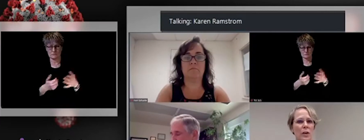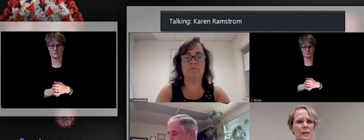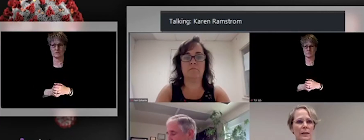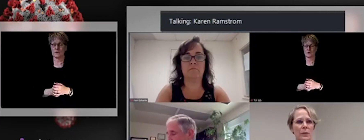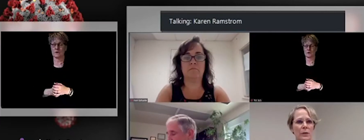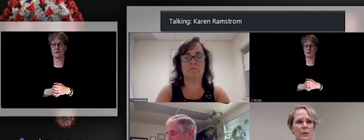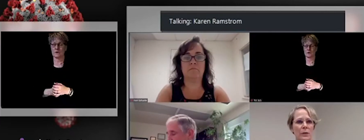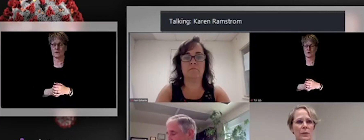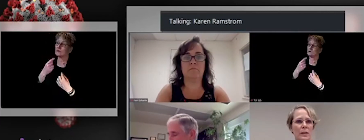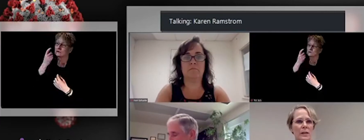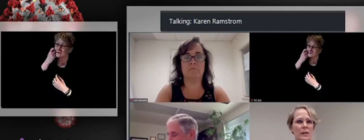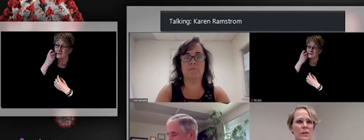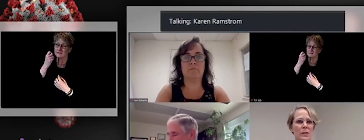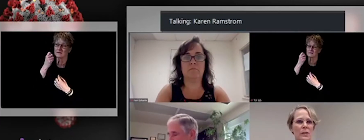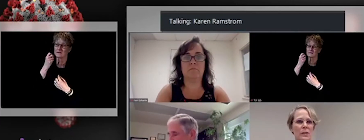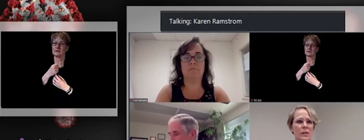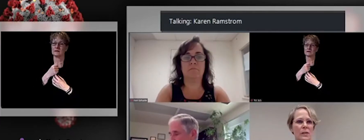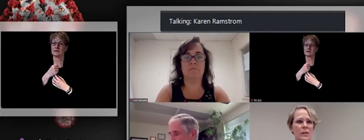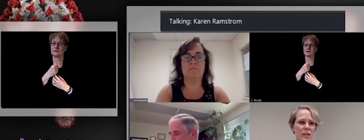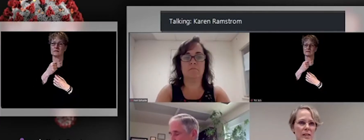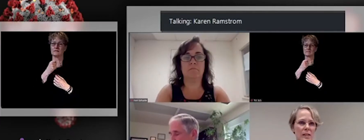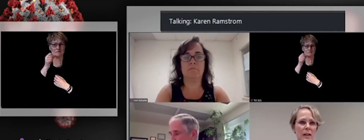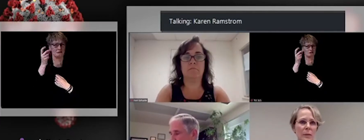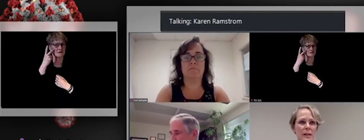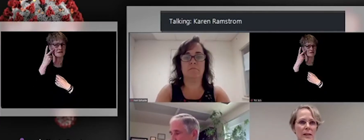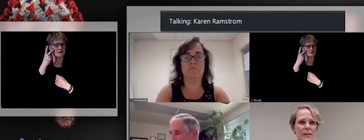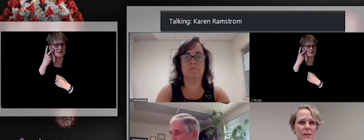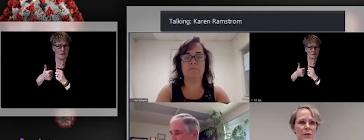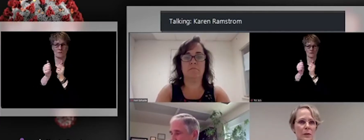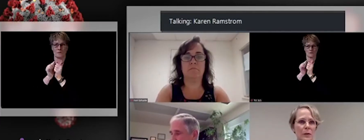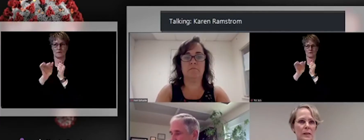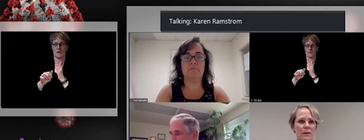contact when a person is most highly infectious in a couple days, in the first couple days